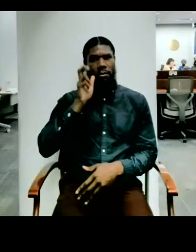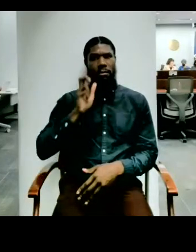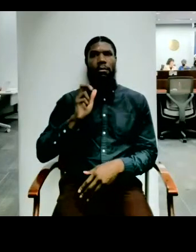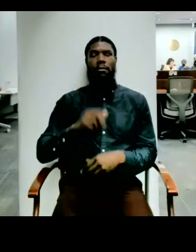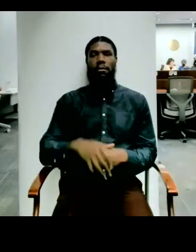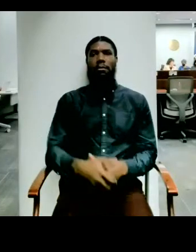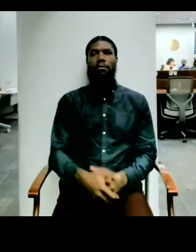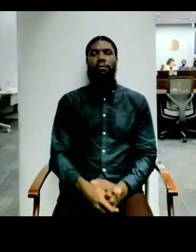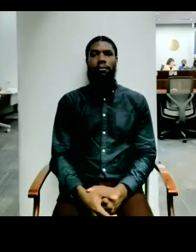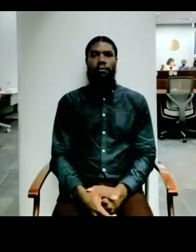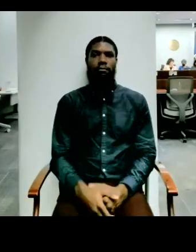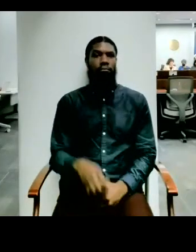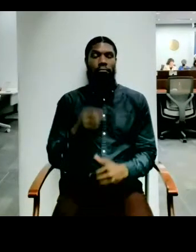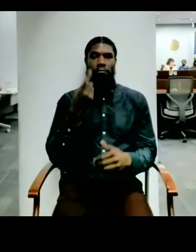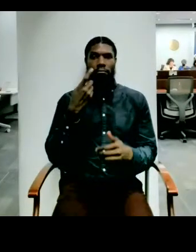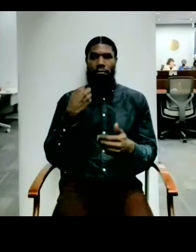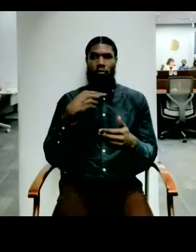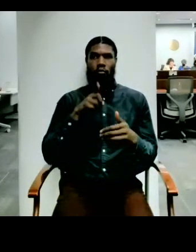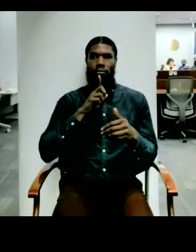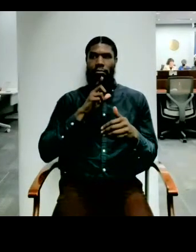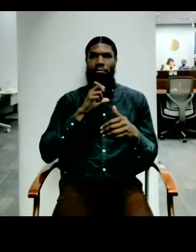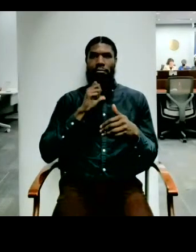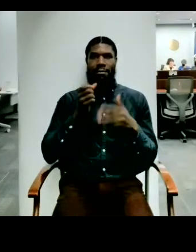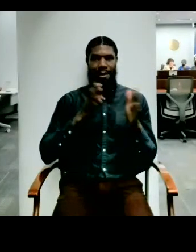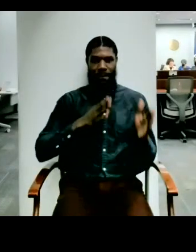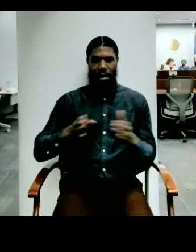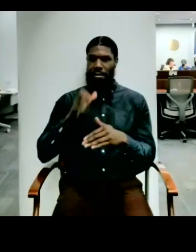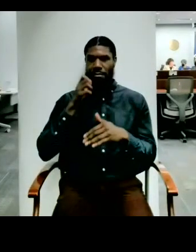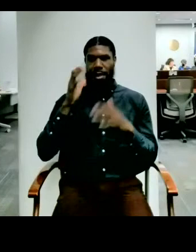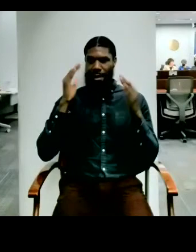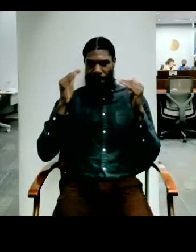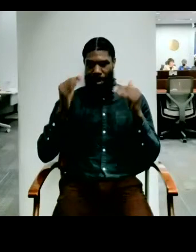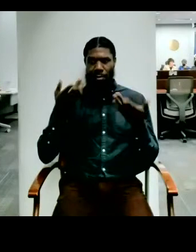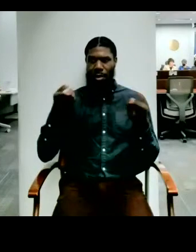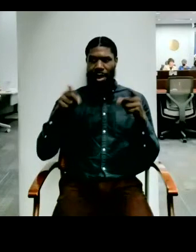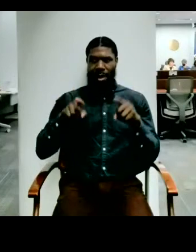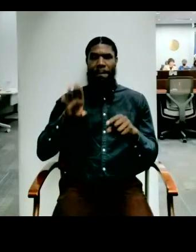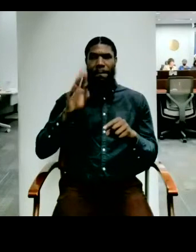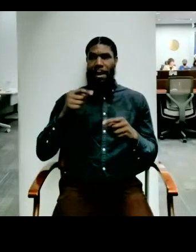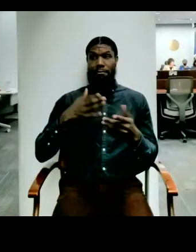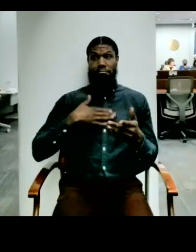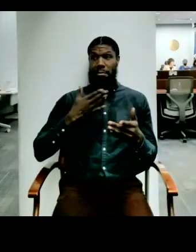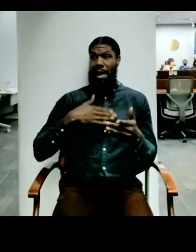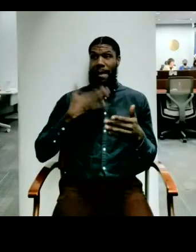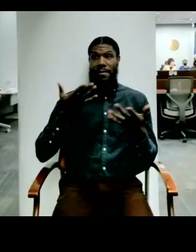So, this was unexpected and unplanned, but happy to um have anyone be heard if they would like to.